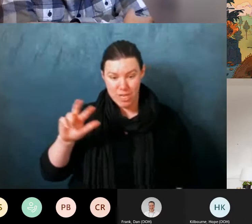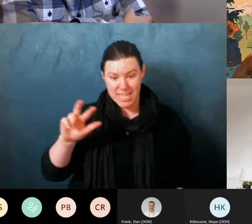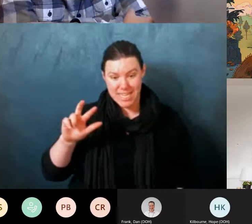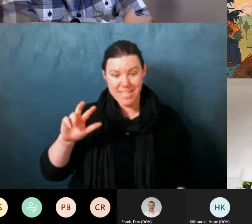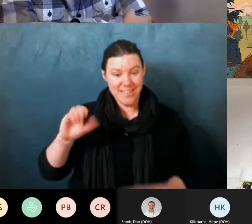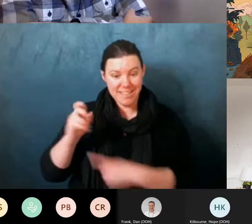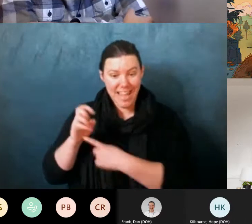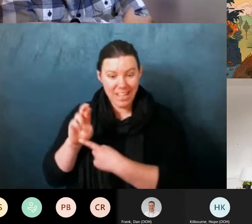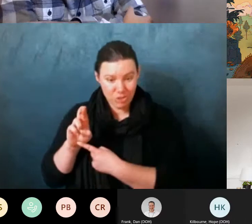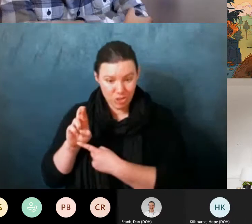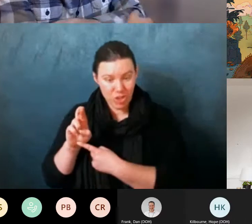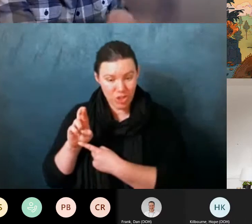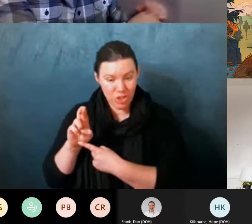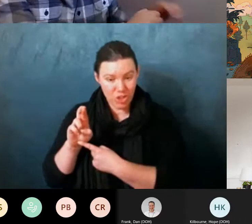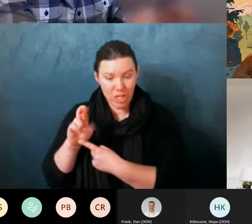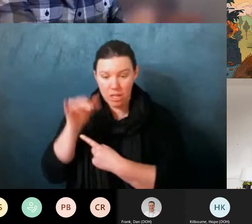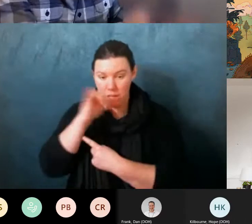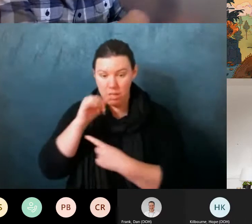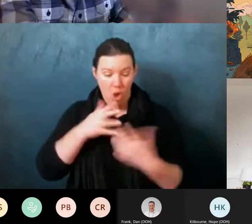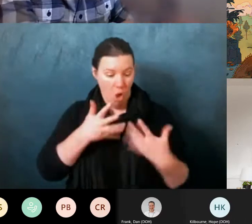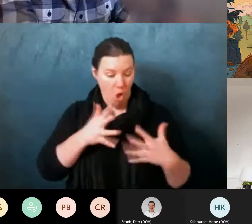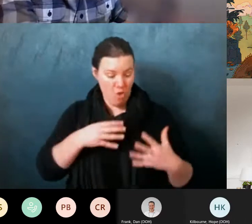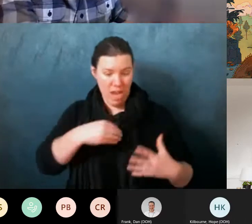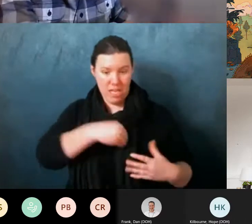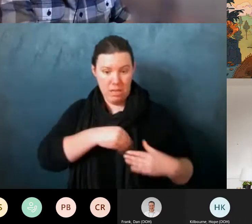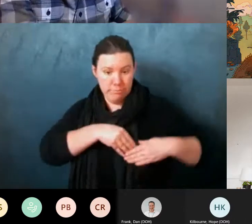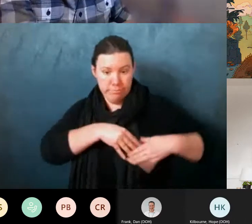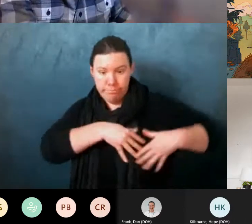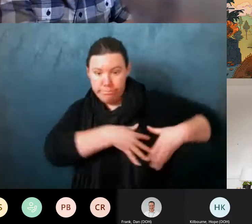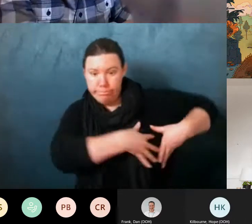So I really would like to see, first of all,